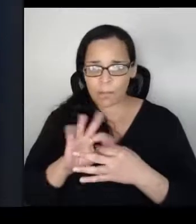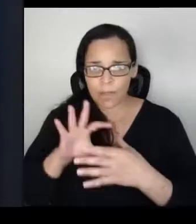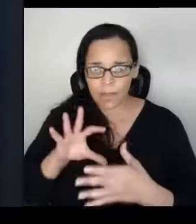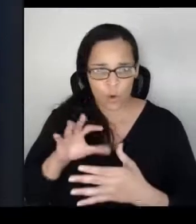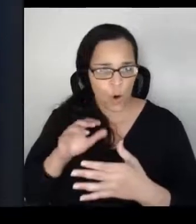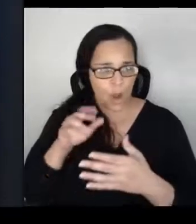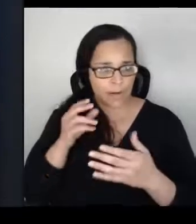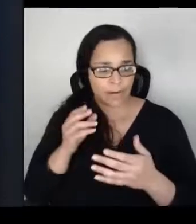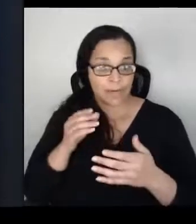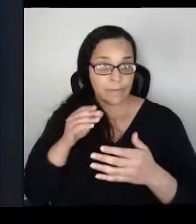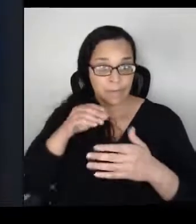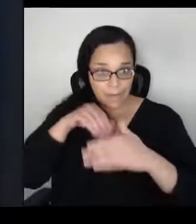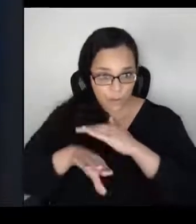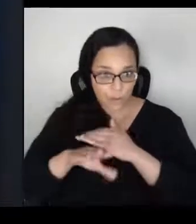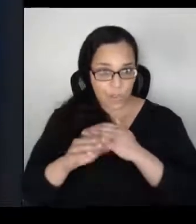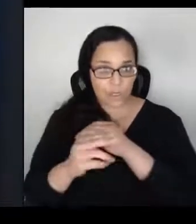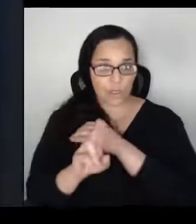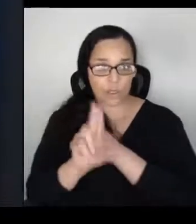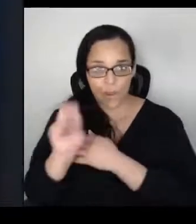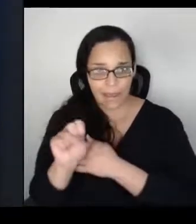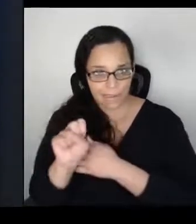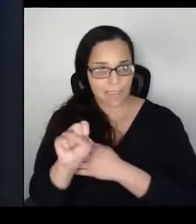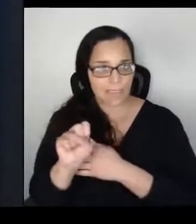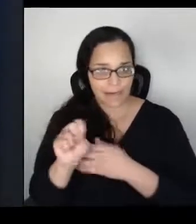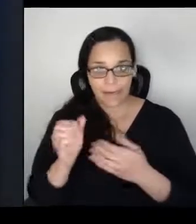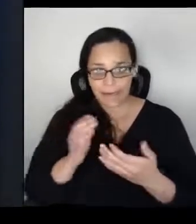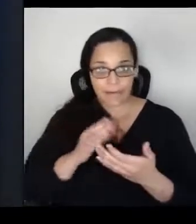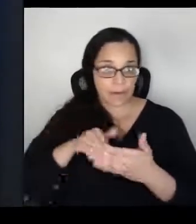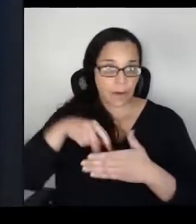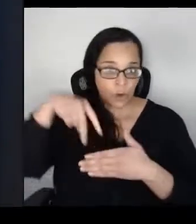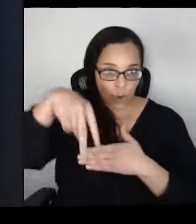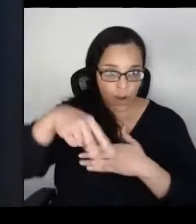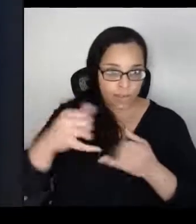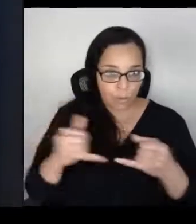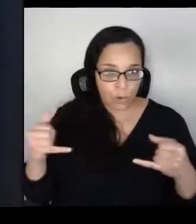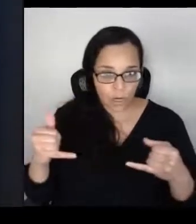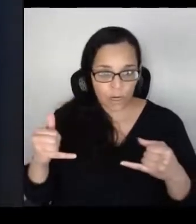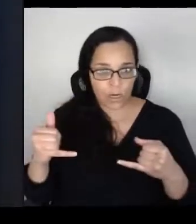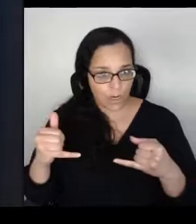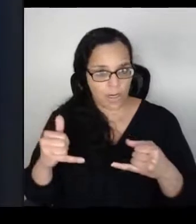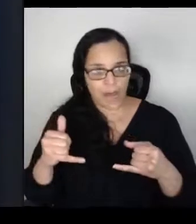or who are coming across the border and were allowed in and they have been paroled in,